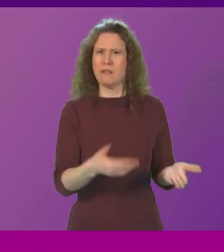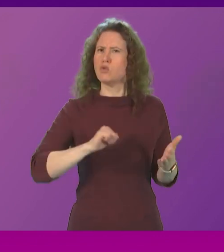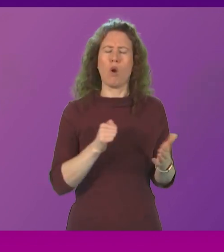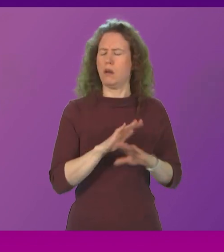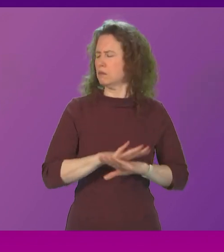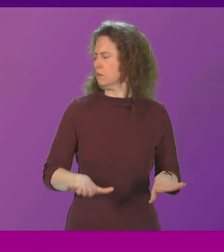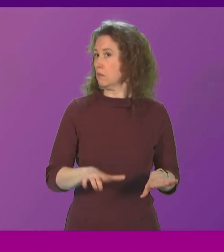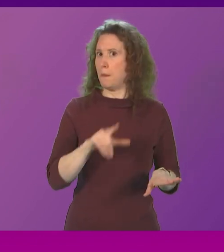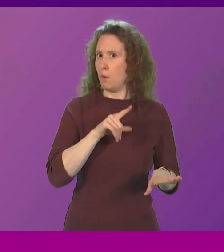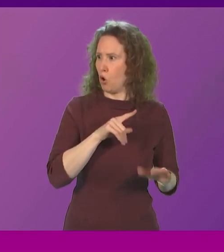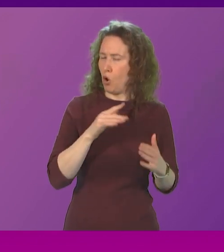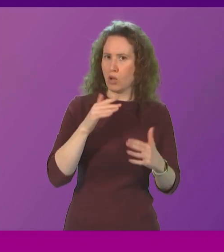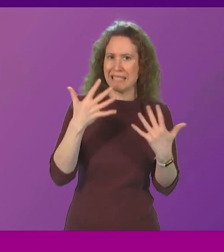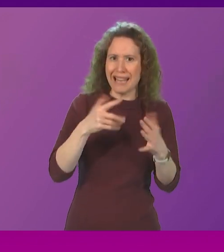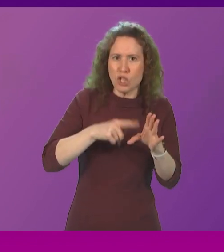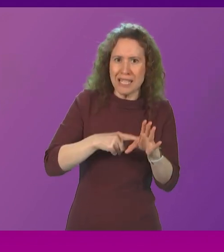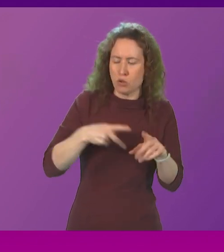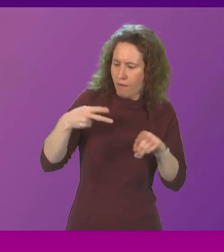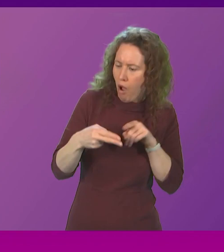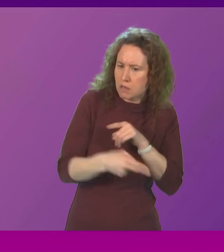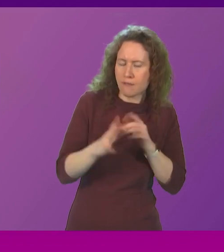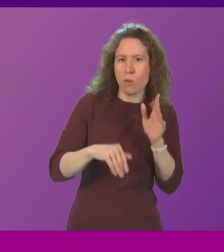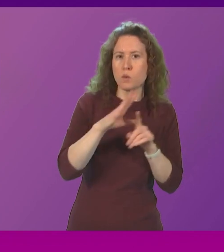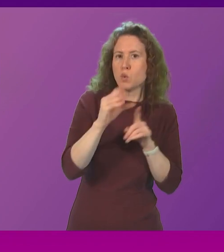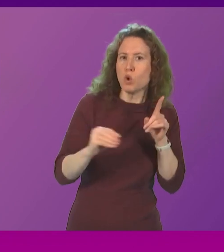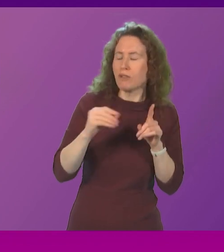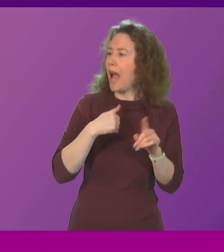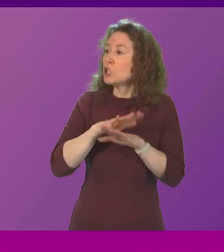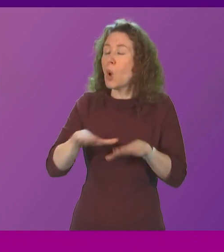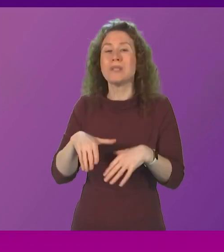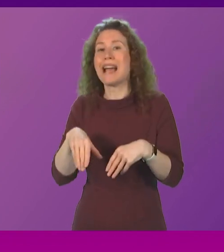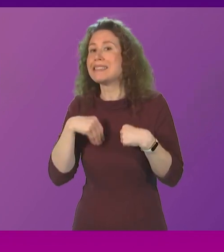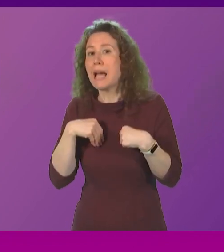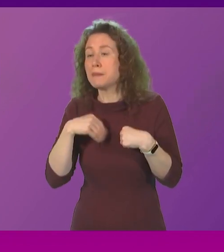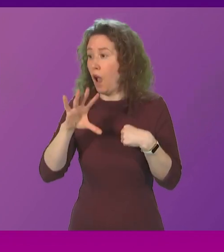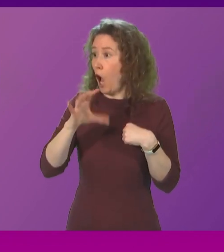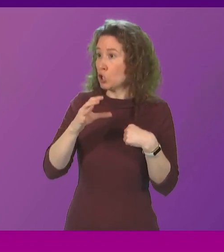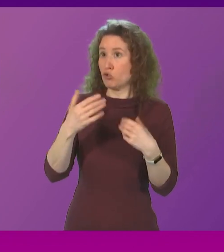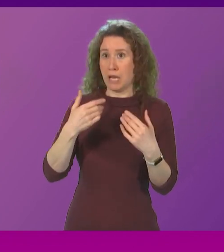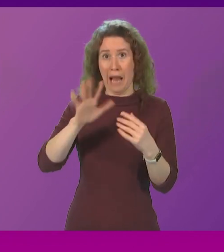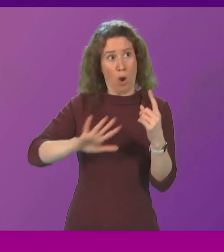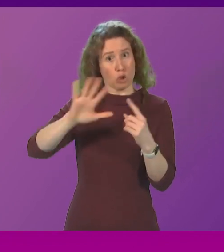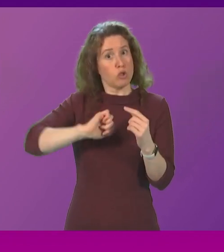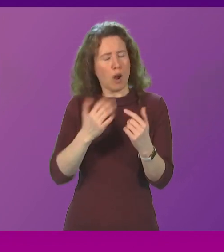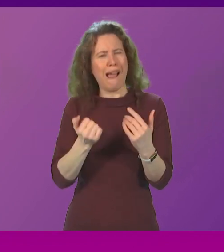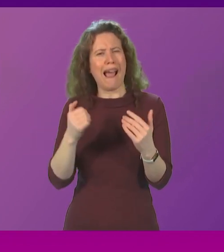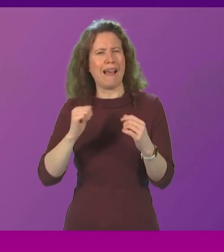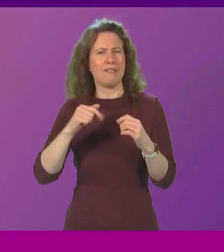because of a decade of austerity. I do that because I do not accept that a country as energy rich as ours should be fuel poor